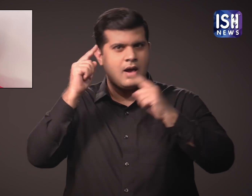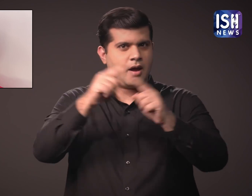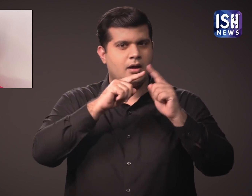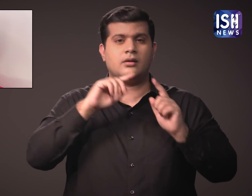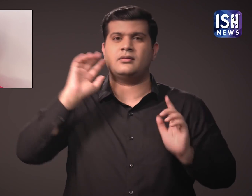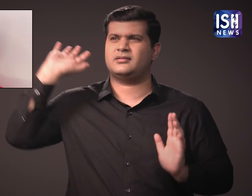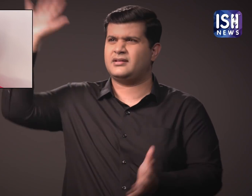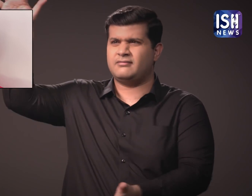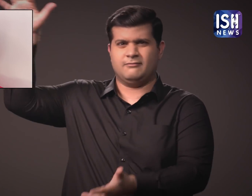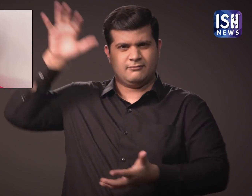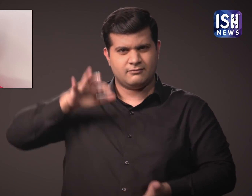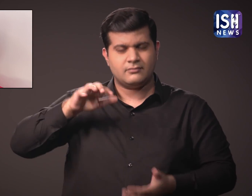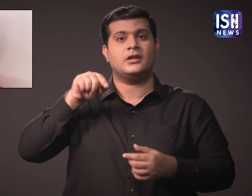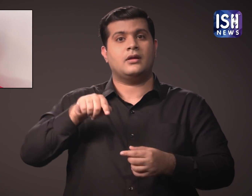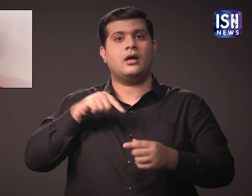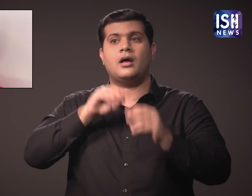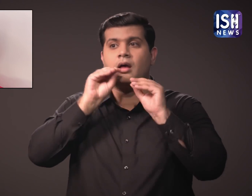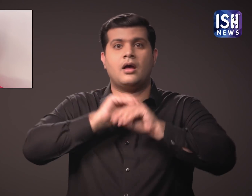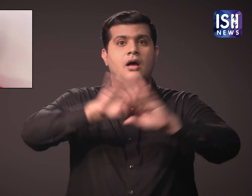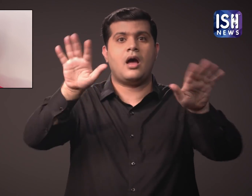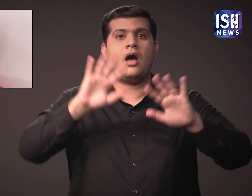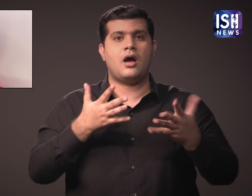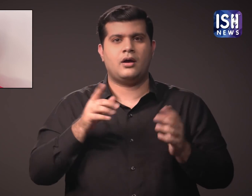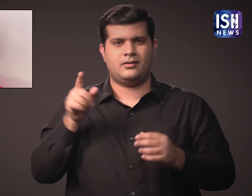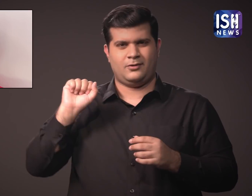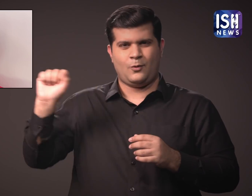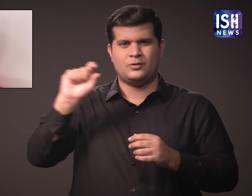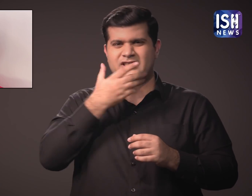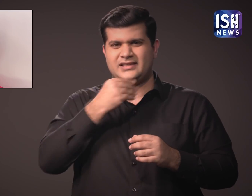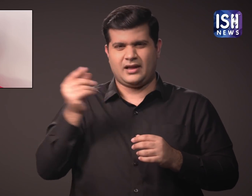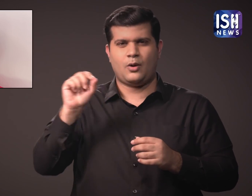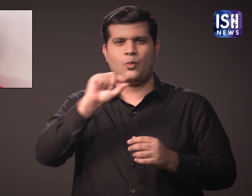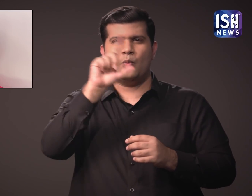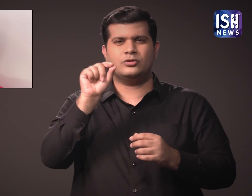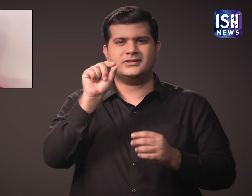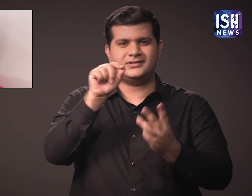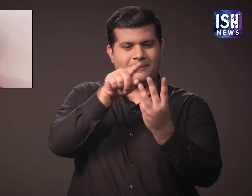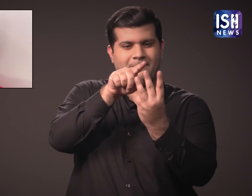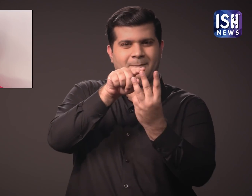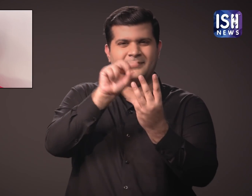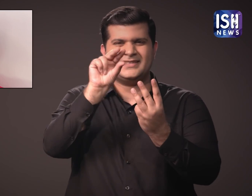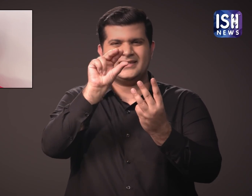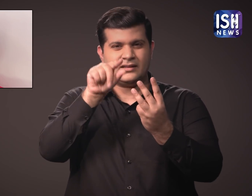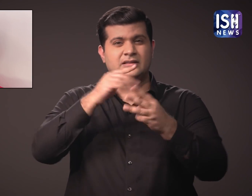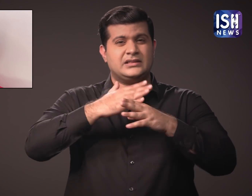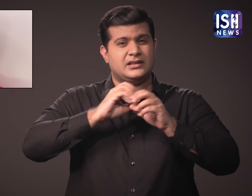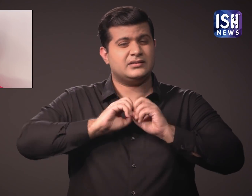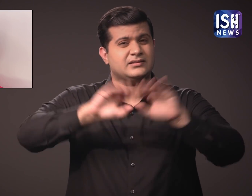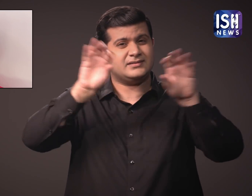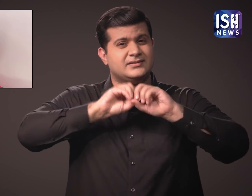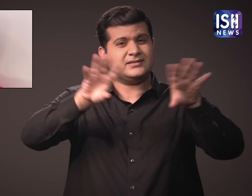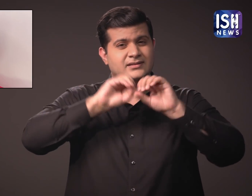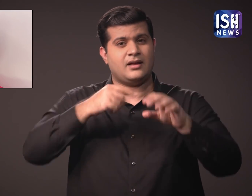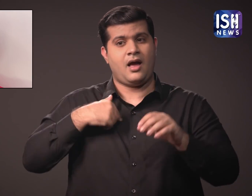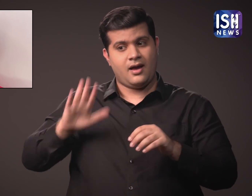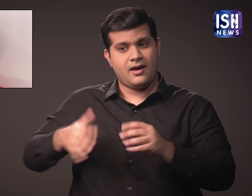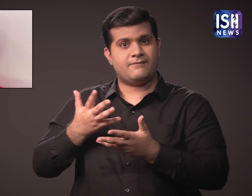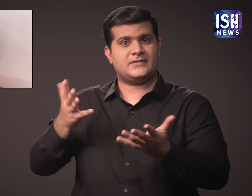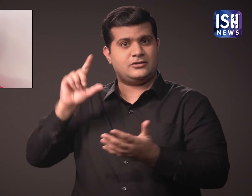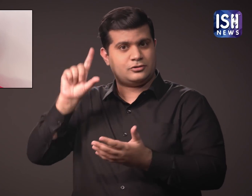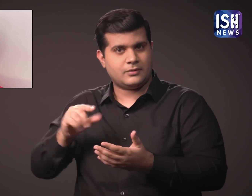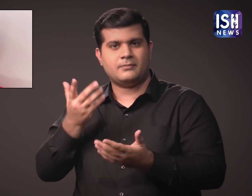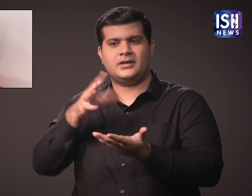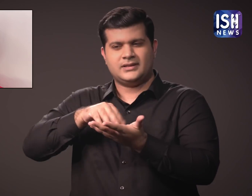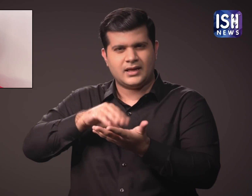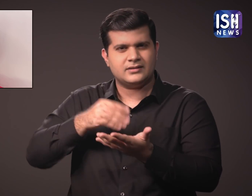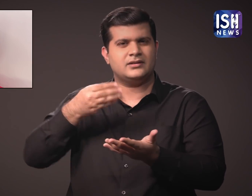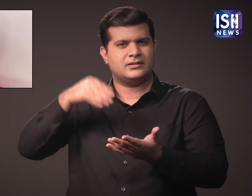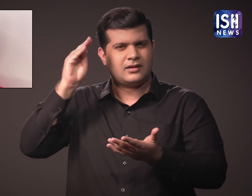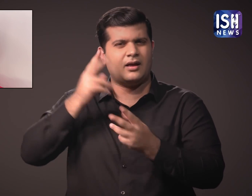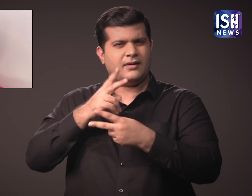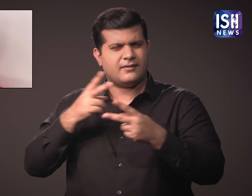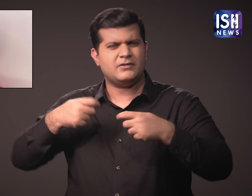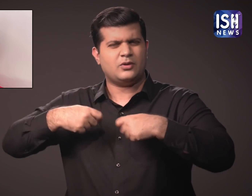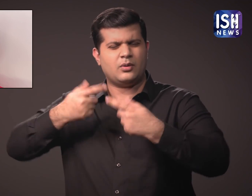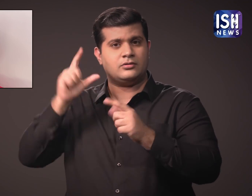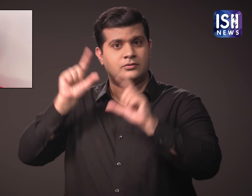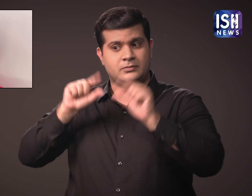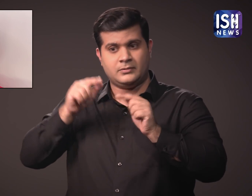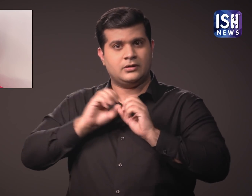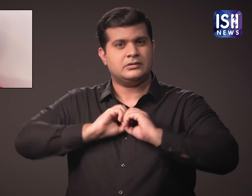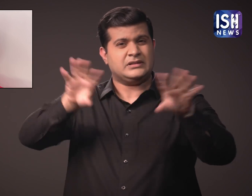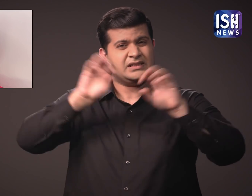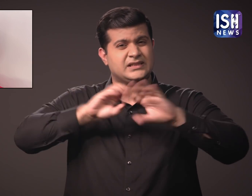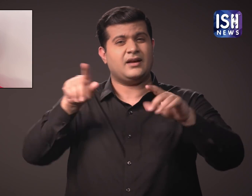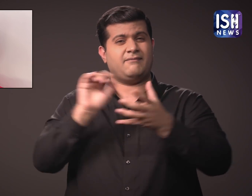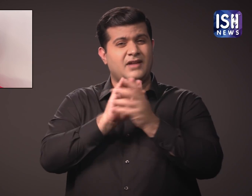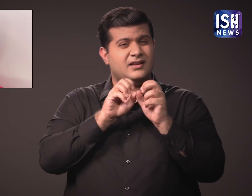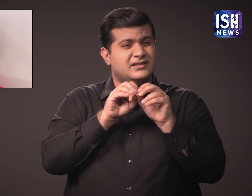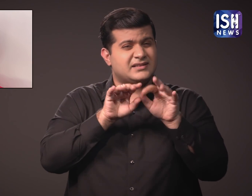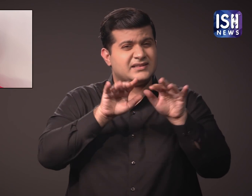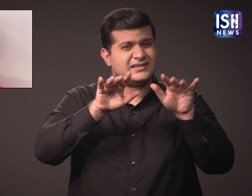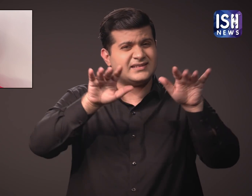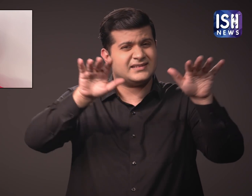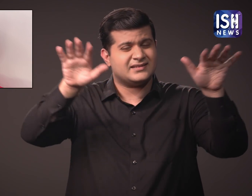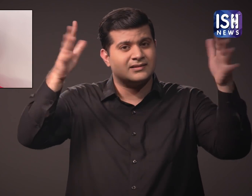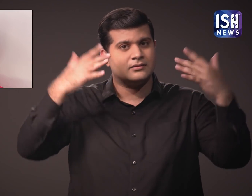Once everyone agreed, he placed a bulk order and spread the word through his WhatsApp status.